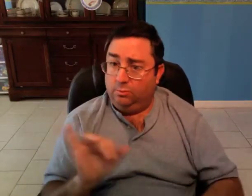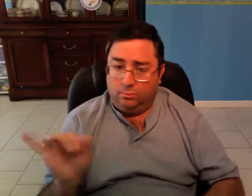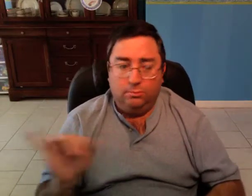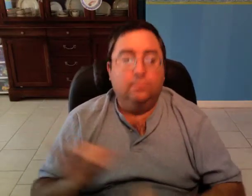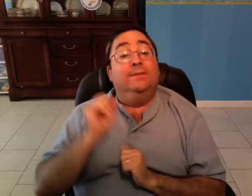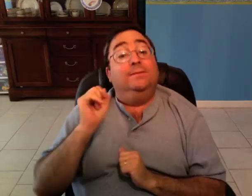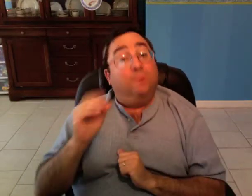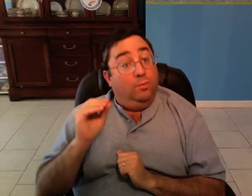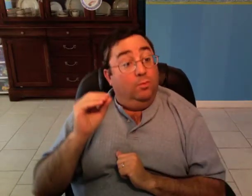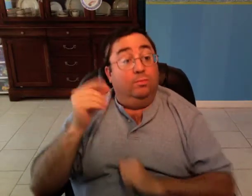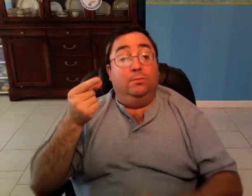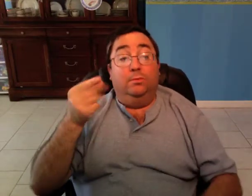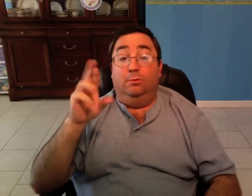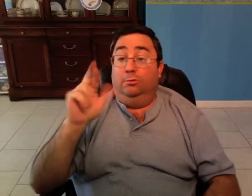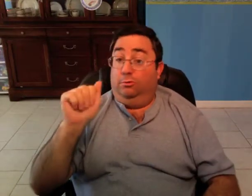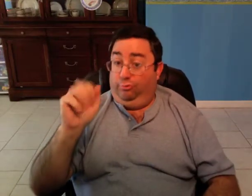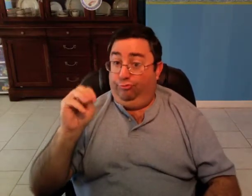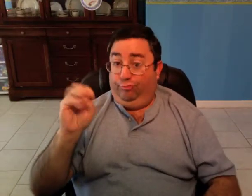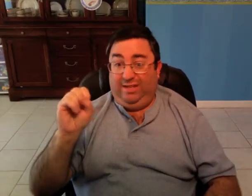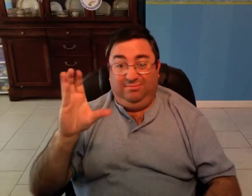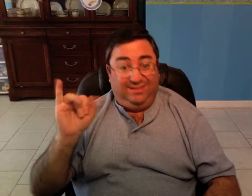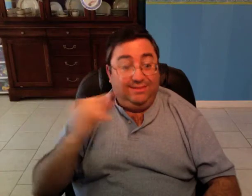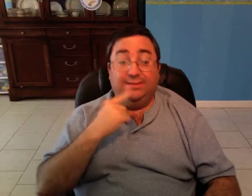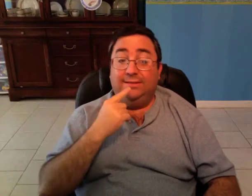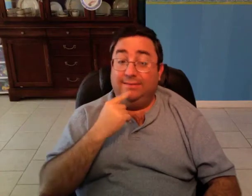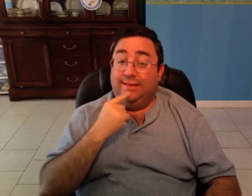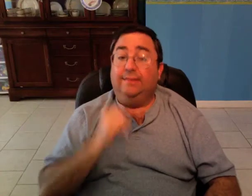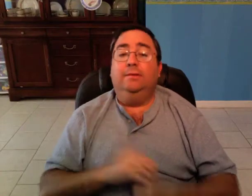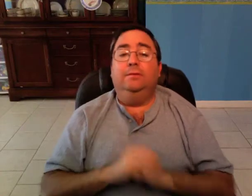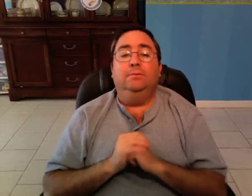So Gramsci said,